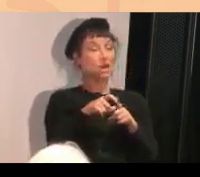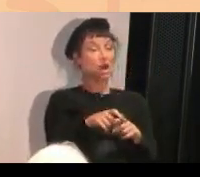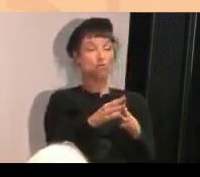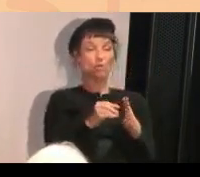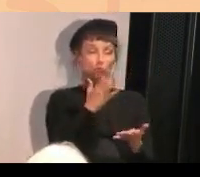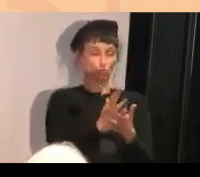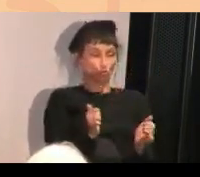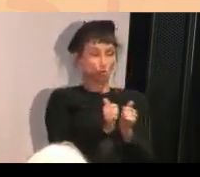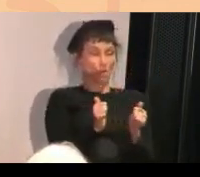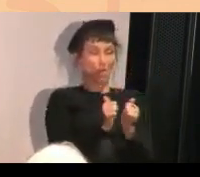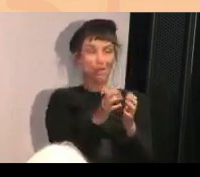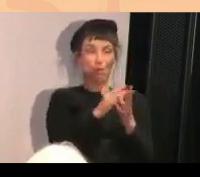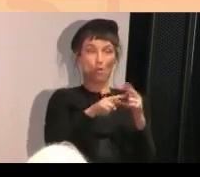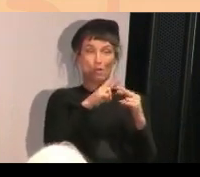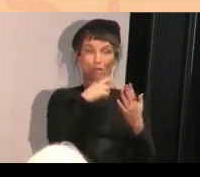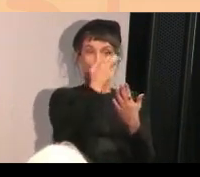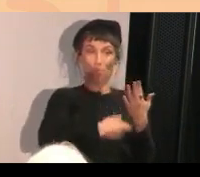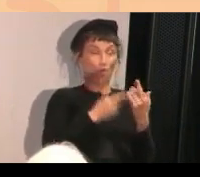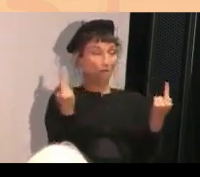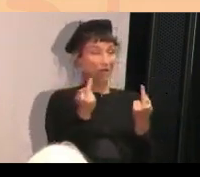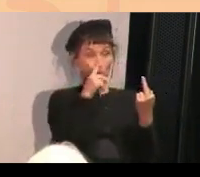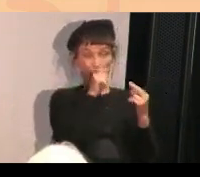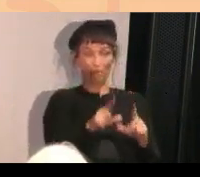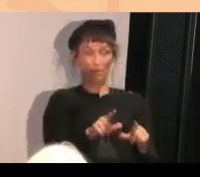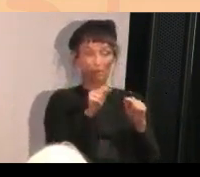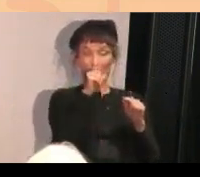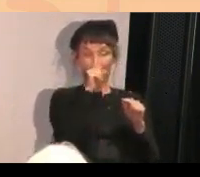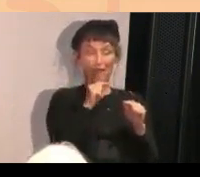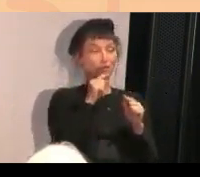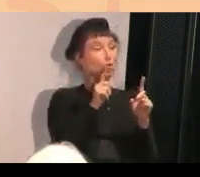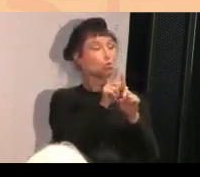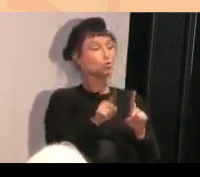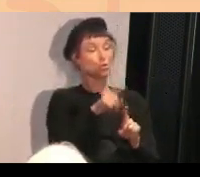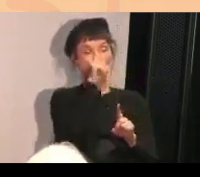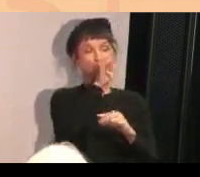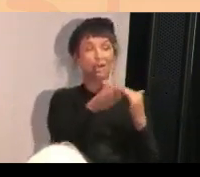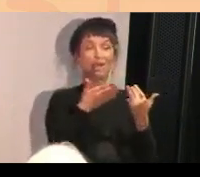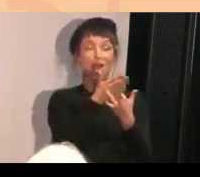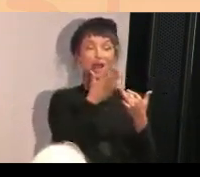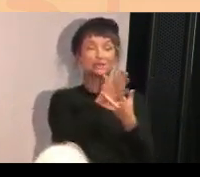available for you all as well as you are able to access it electronically